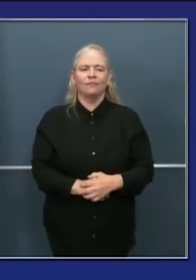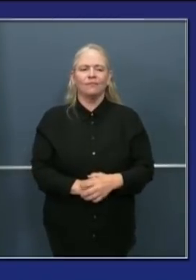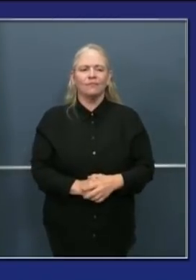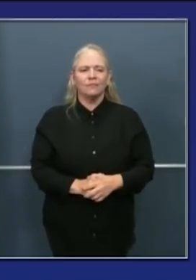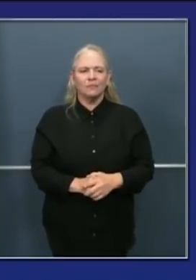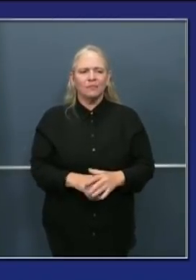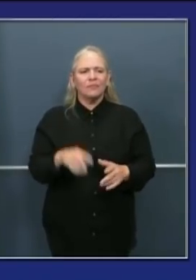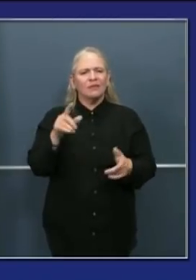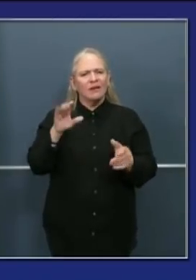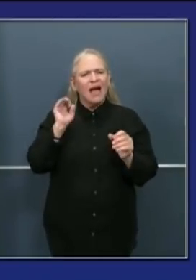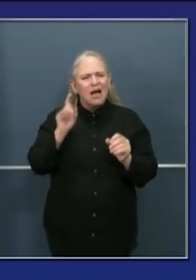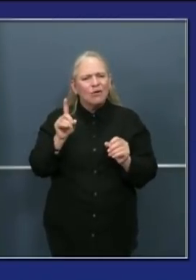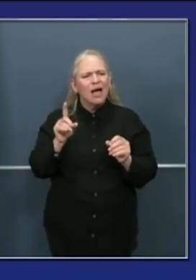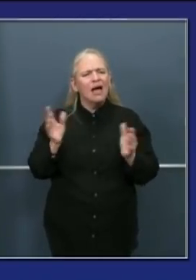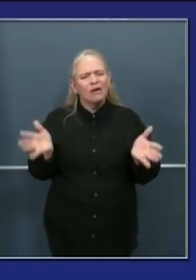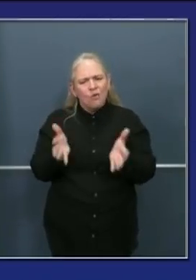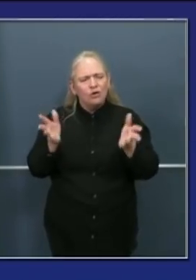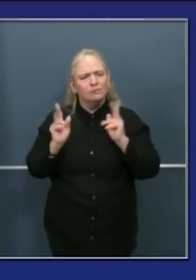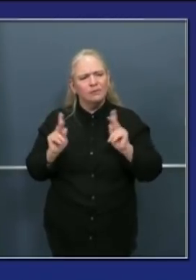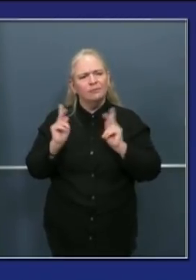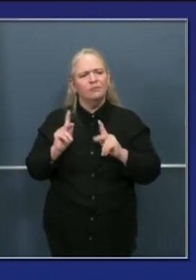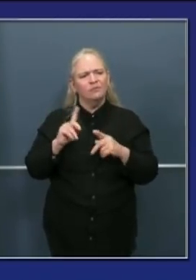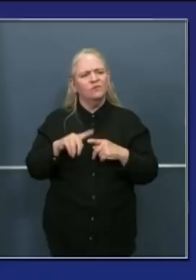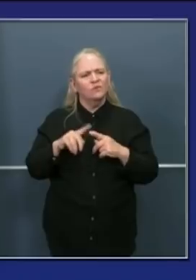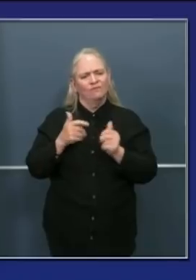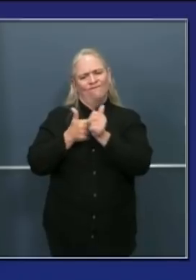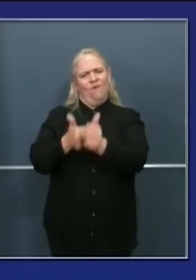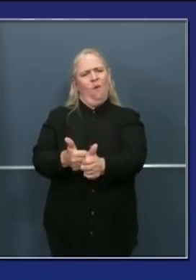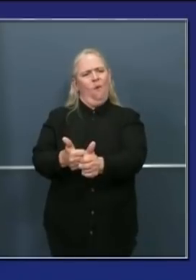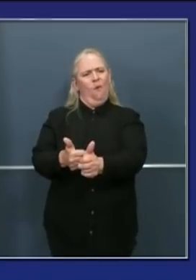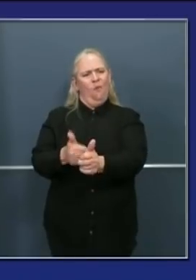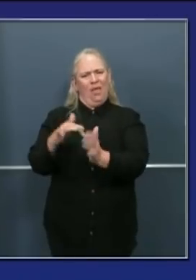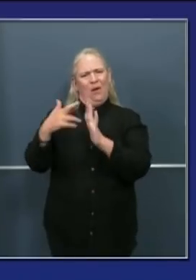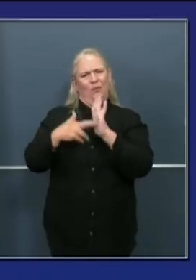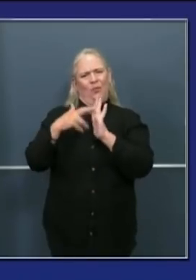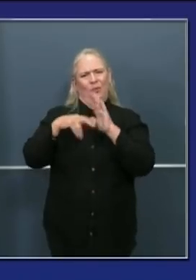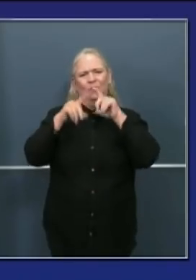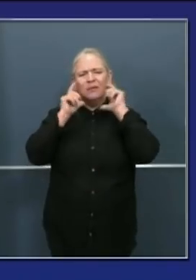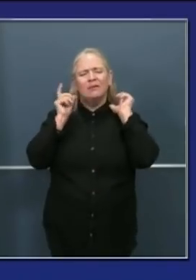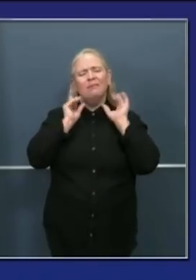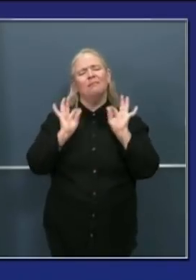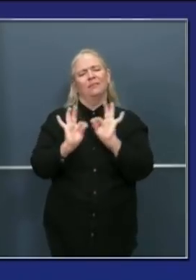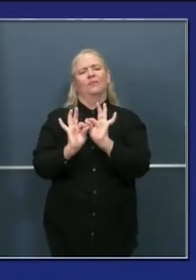THOSE THAT WEREN'T UNFORTUNATELY ACTING IN THEIR BEST HEALTH INTEREST OR THE BEST HEALTH INTEREST OF OTHERS